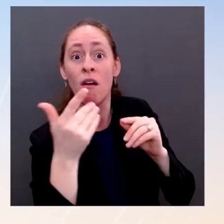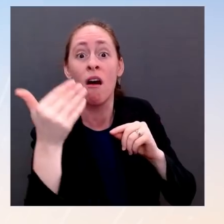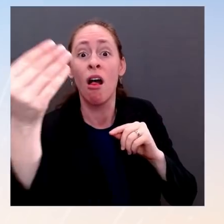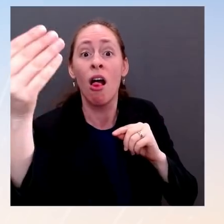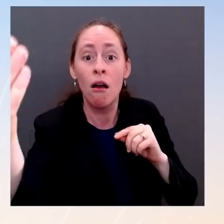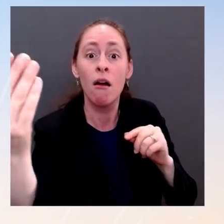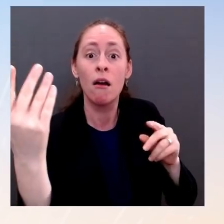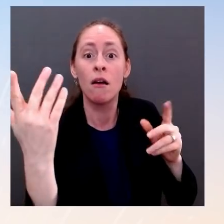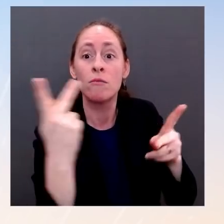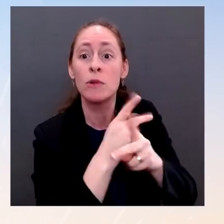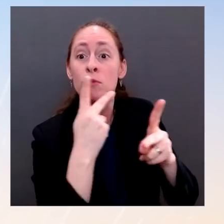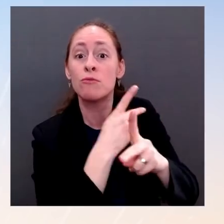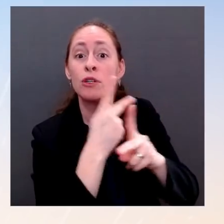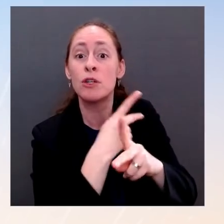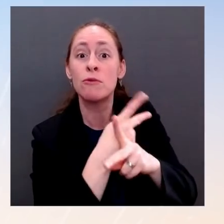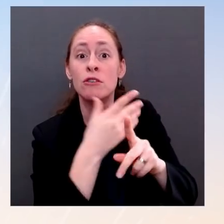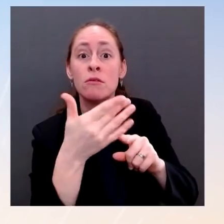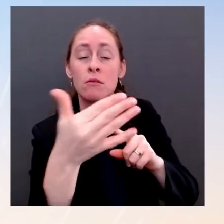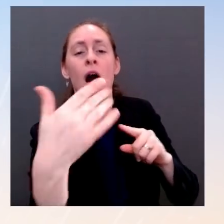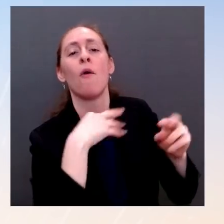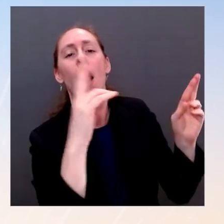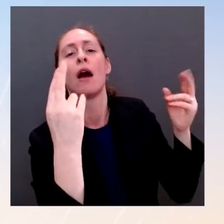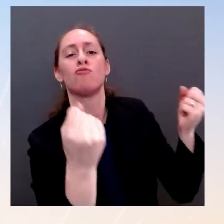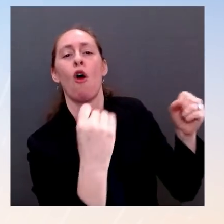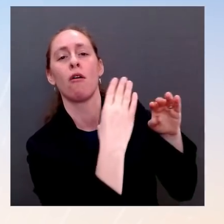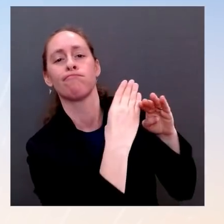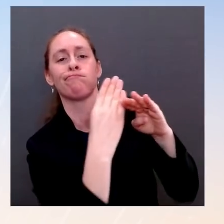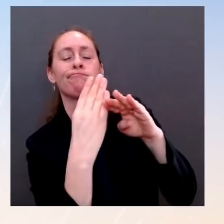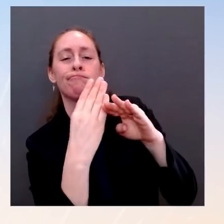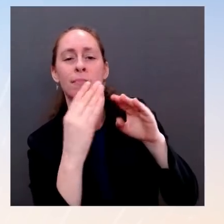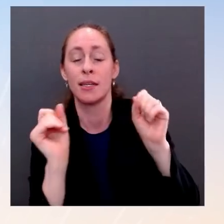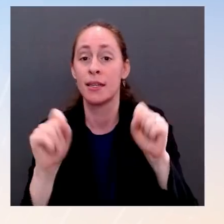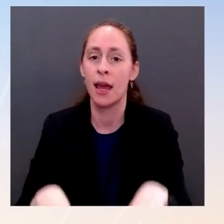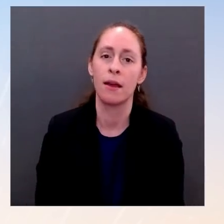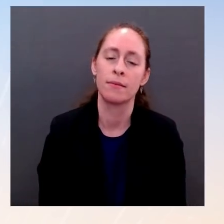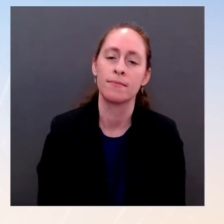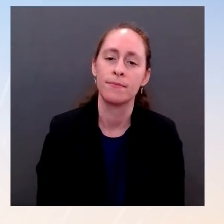that Russia does use cyber as part of its projecting force,